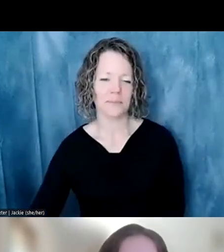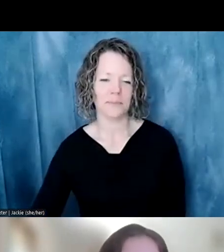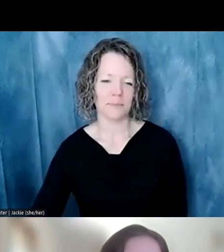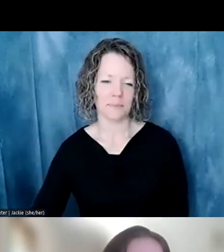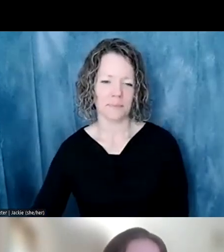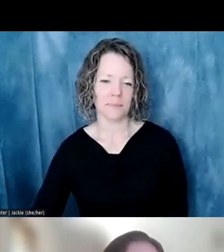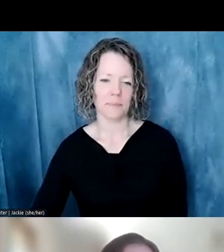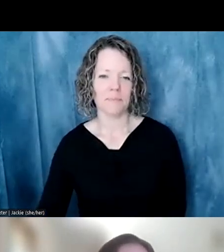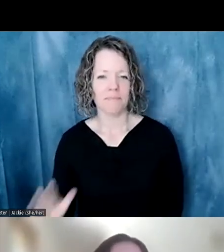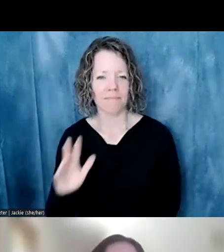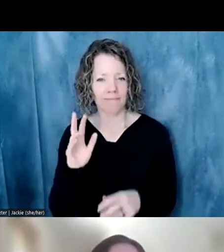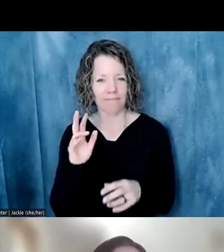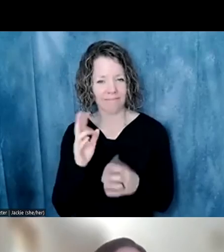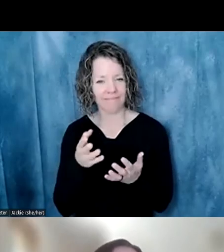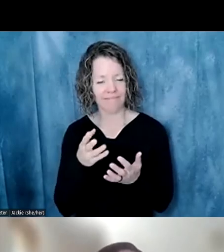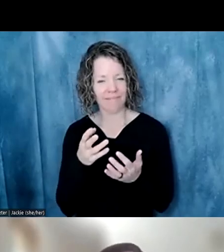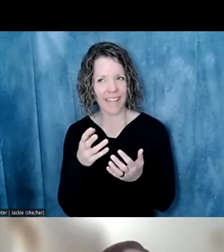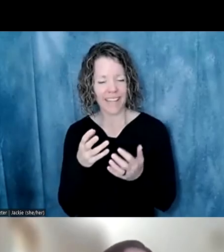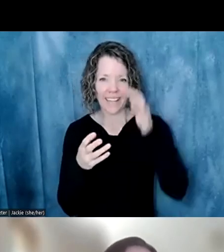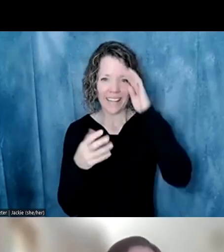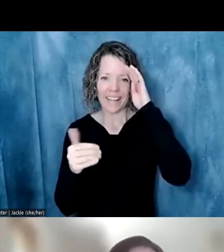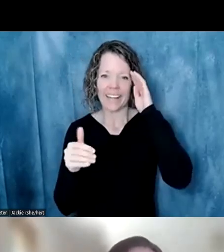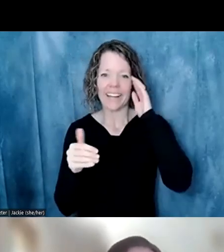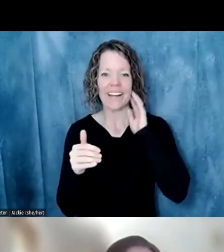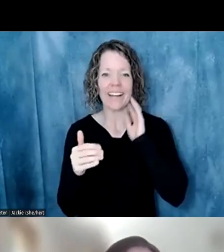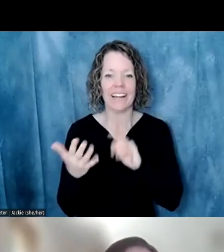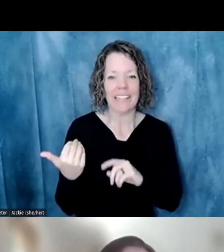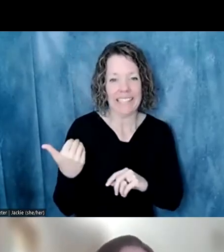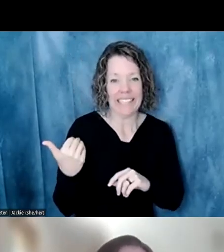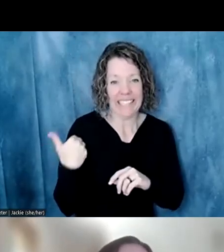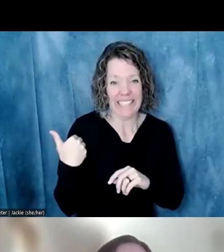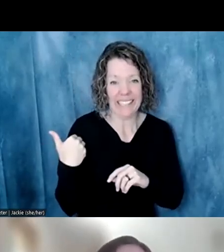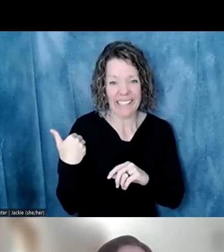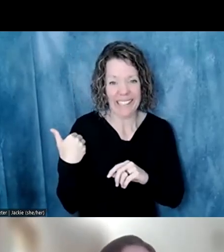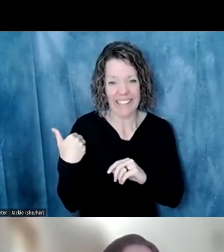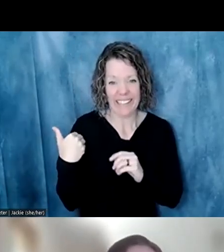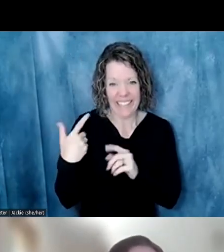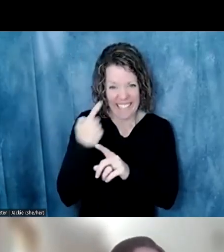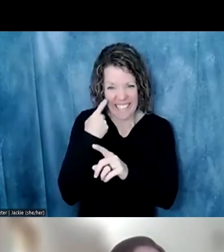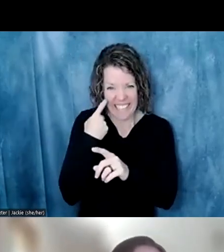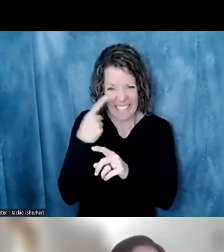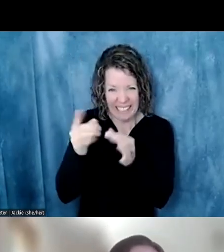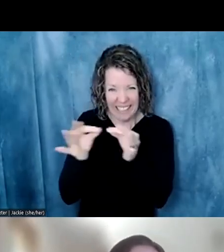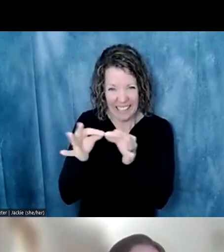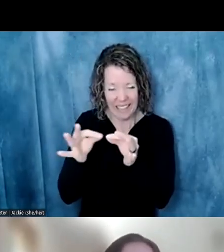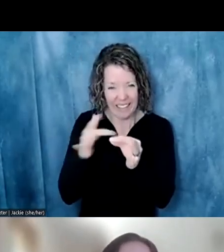It's hard to let go, actually, of how meaty the last statement that you mentioned was, what it